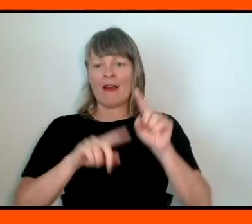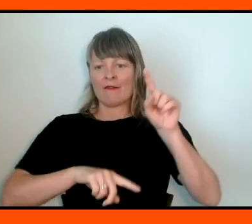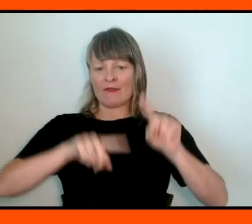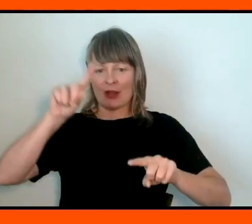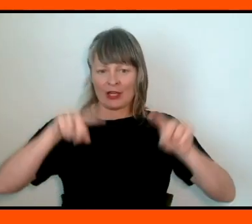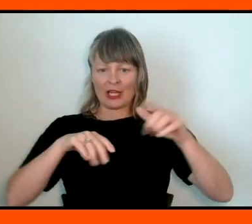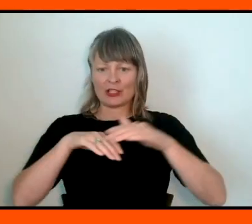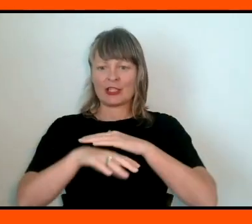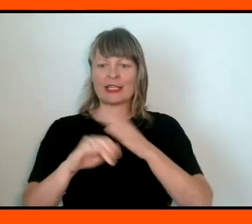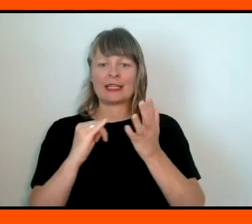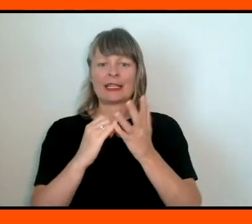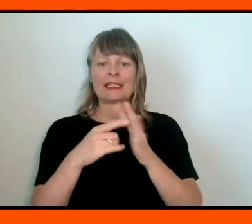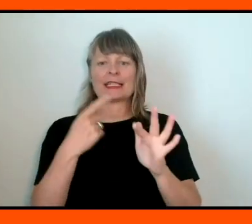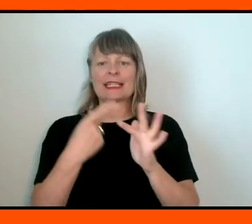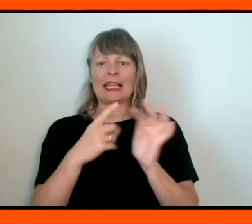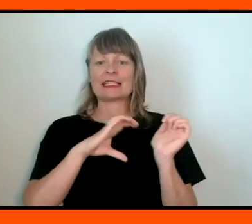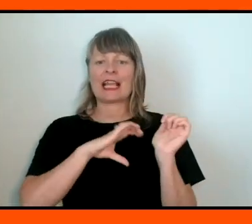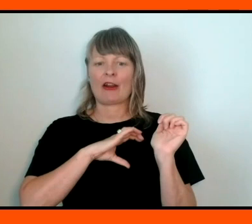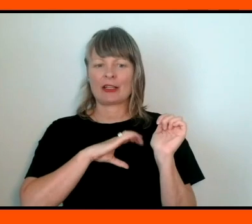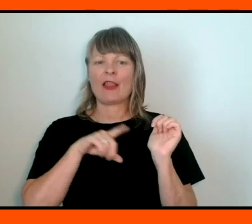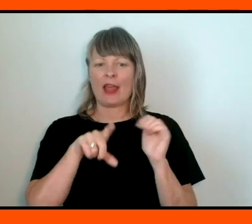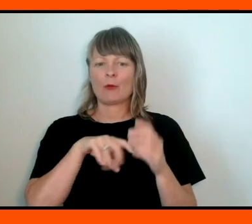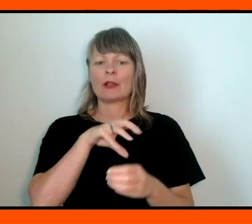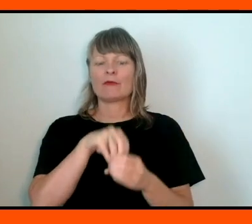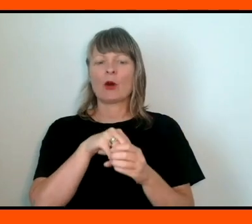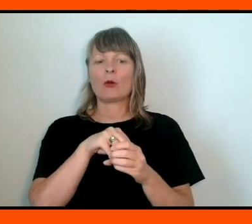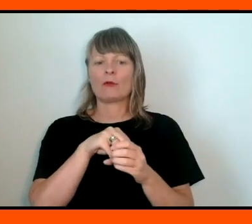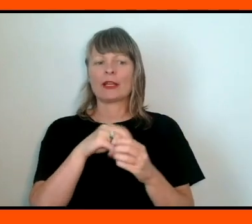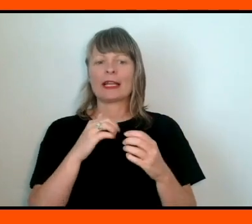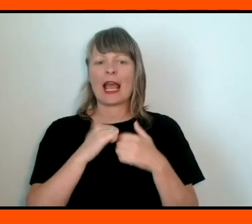will be part of our review of the sex question